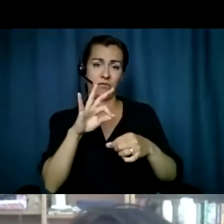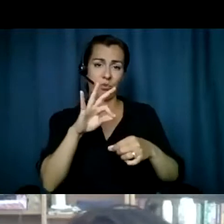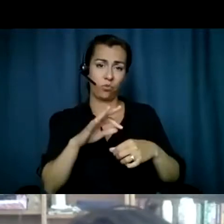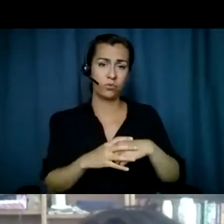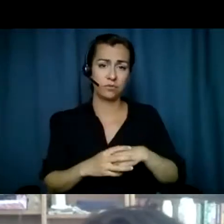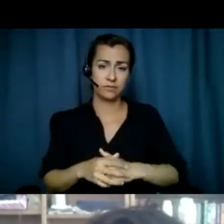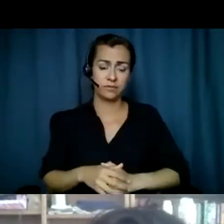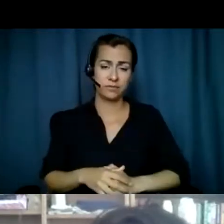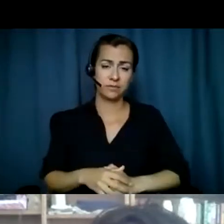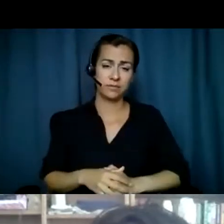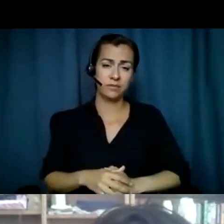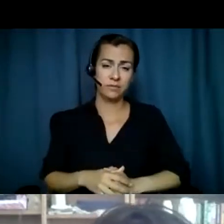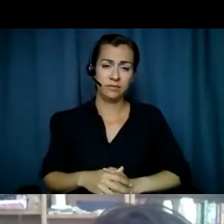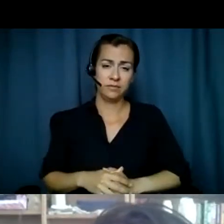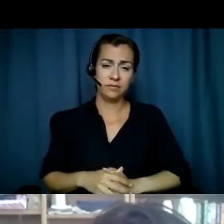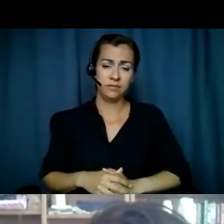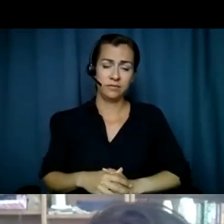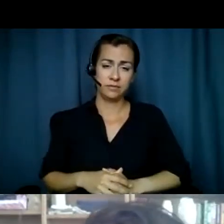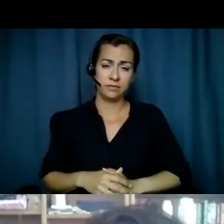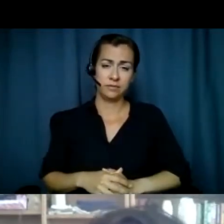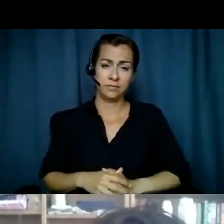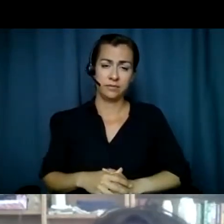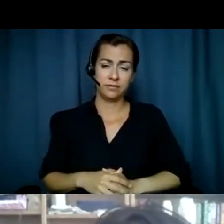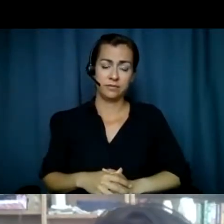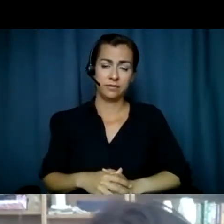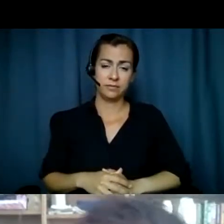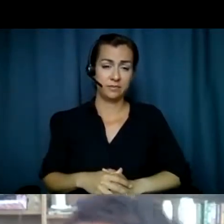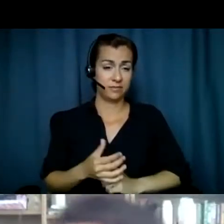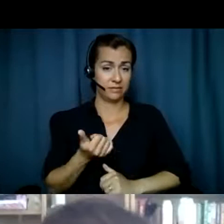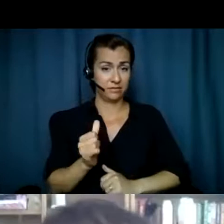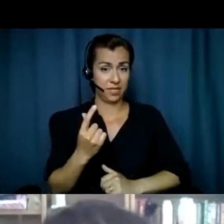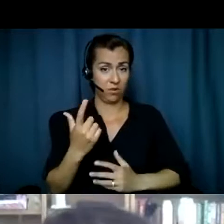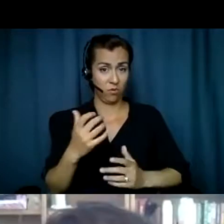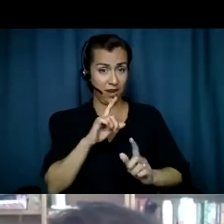accessible for everyone. So I think in Oregon we